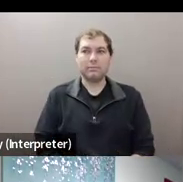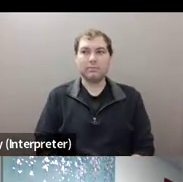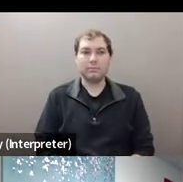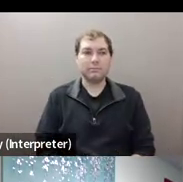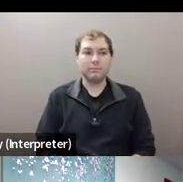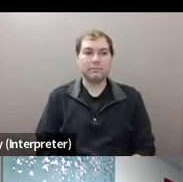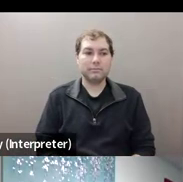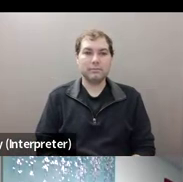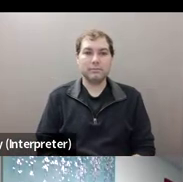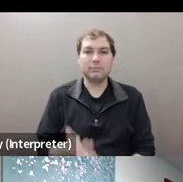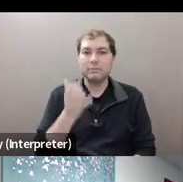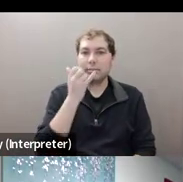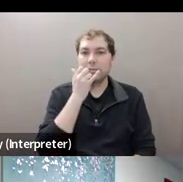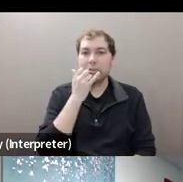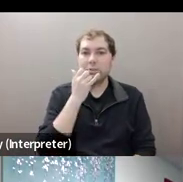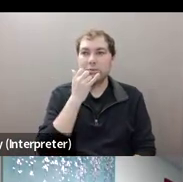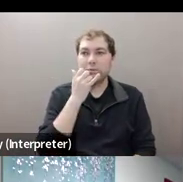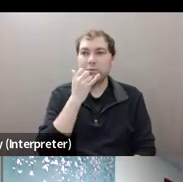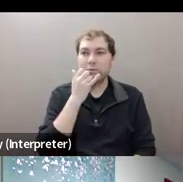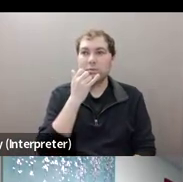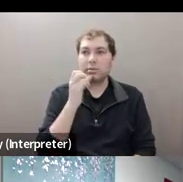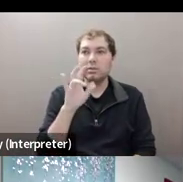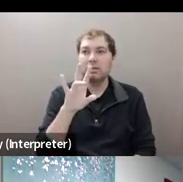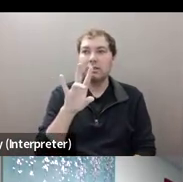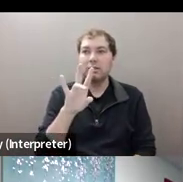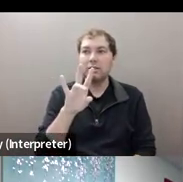Rebecca - APRIL: The speaker on the phone. The number, I believe, is 7, 6, 7, 3.